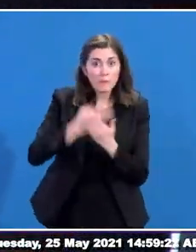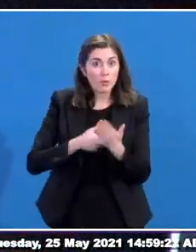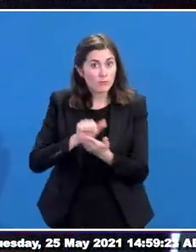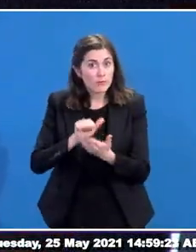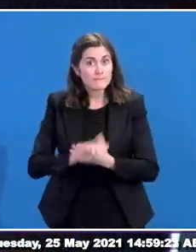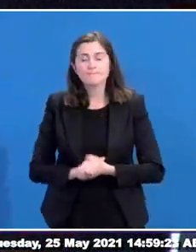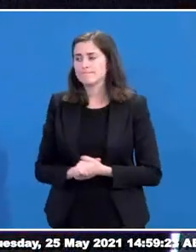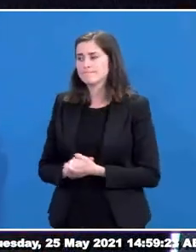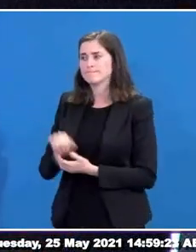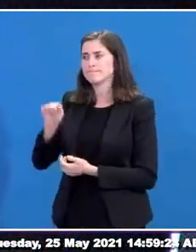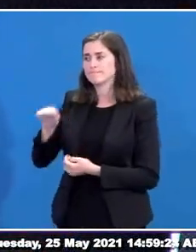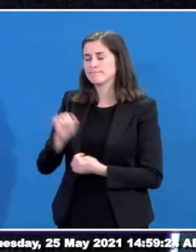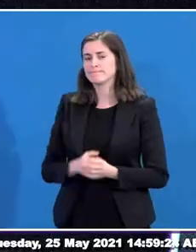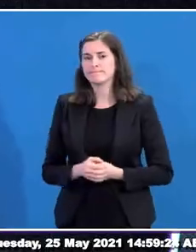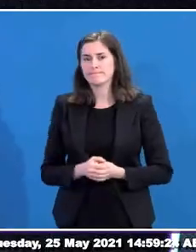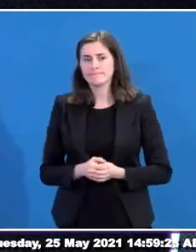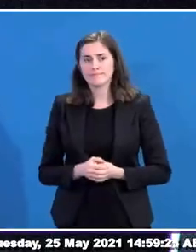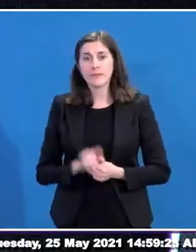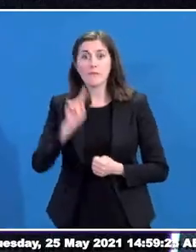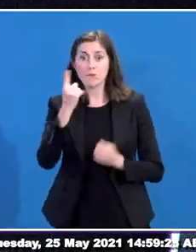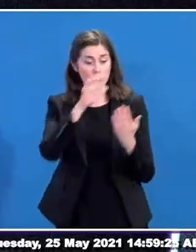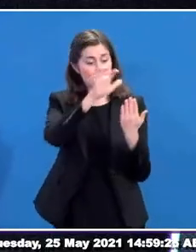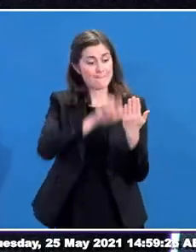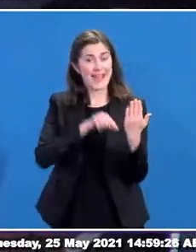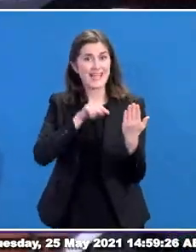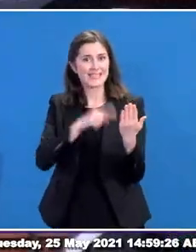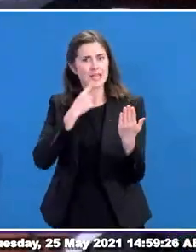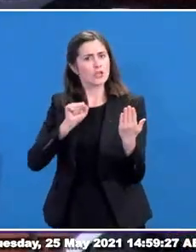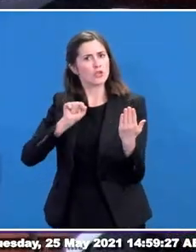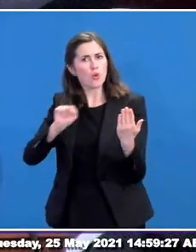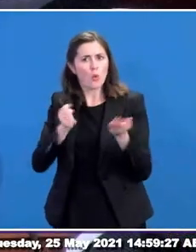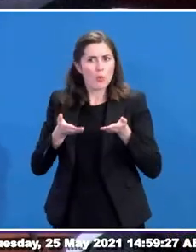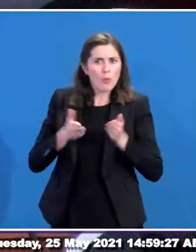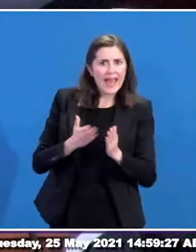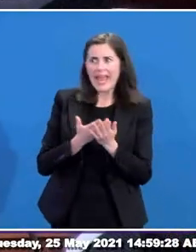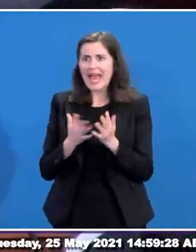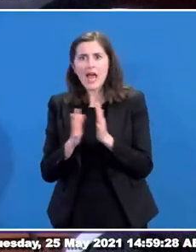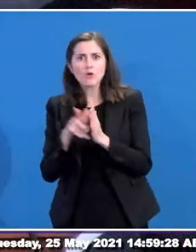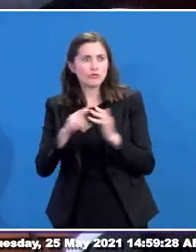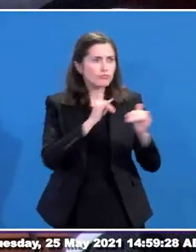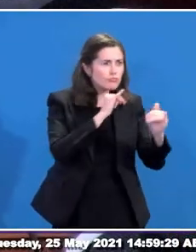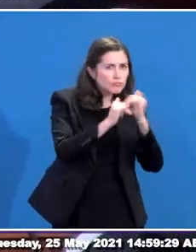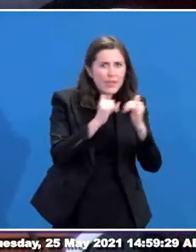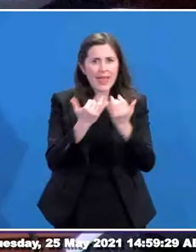On page 1 you set out the process that you undertook for this particular investigation.